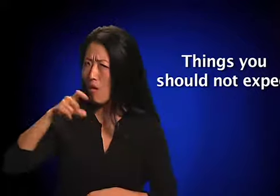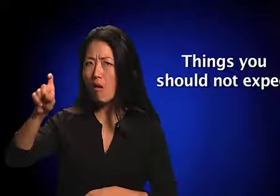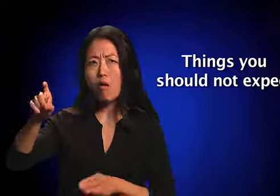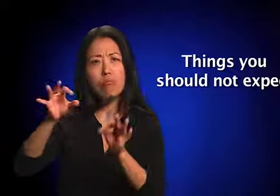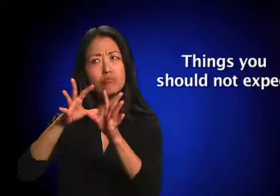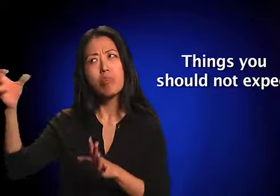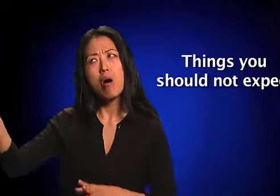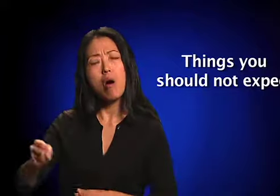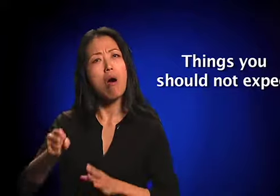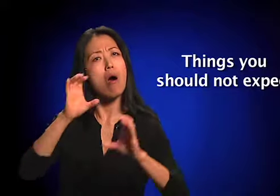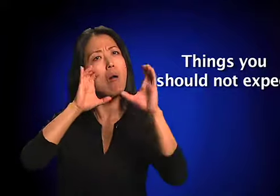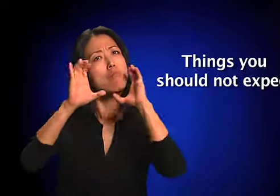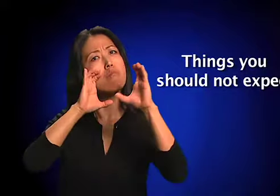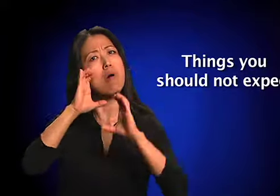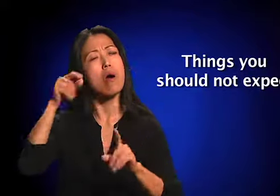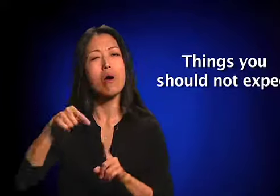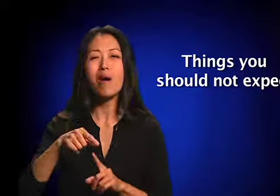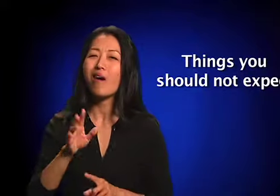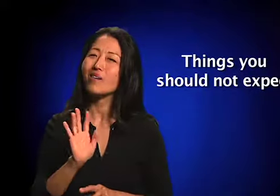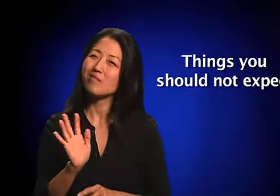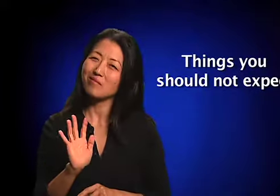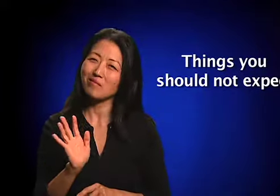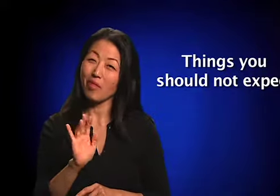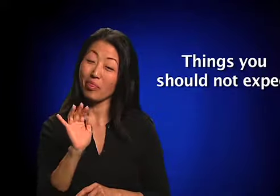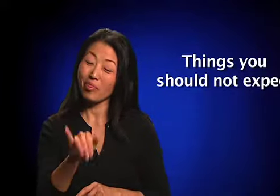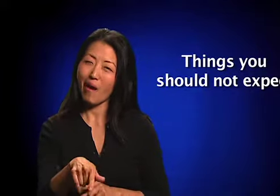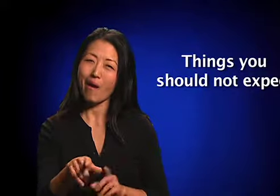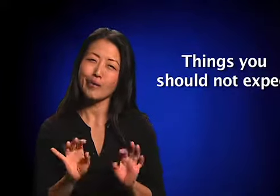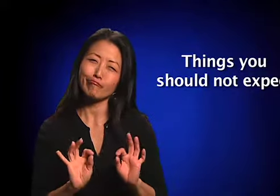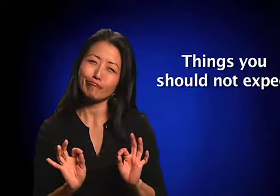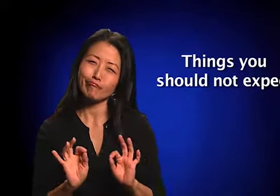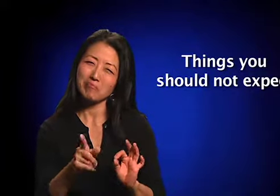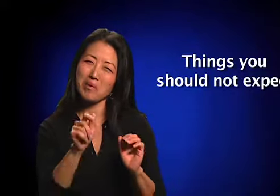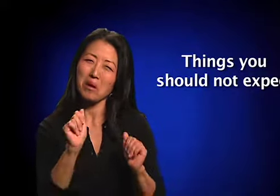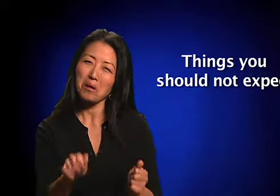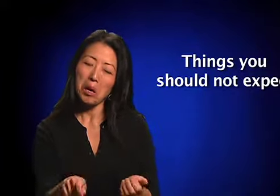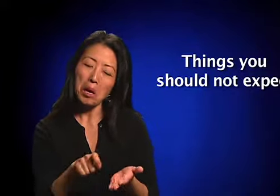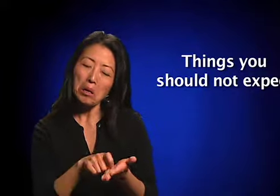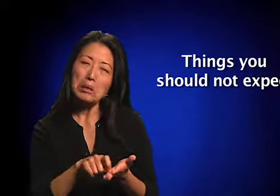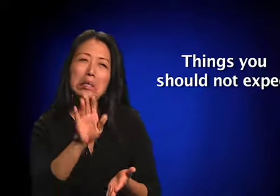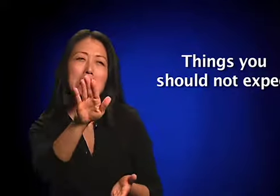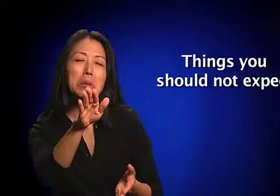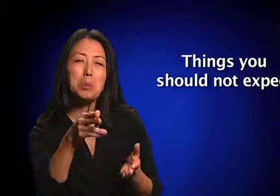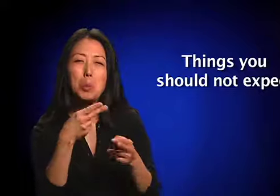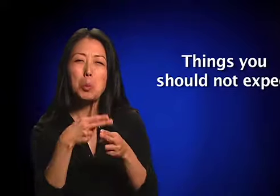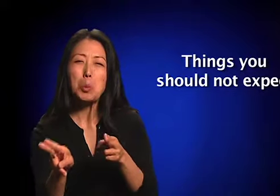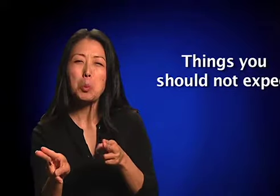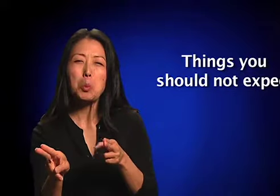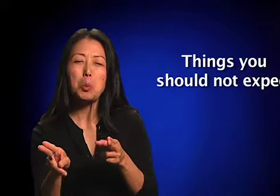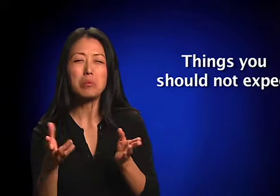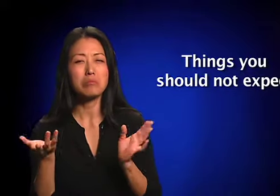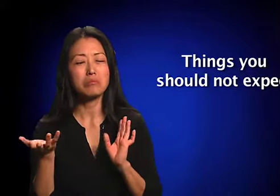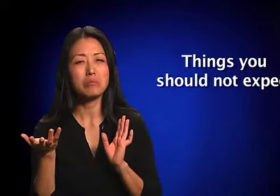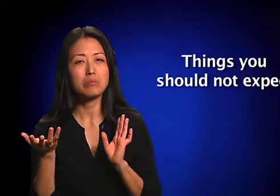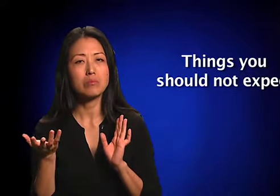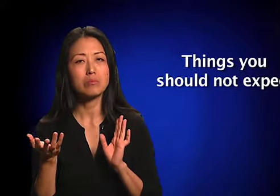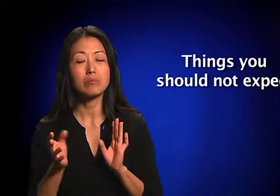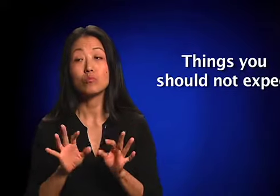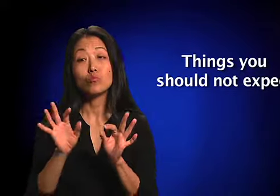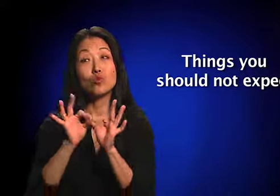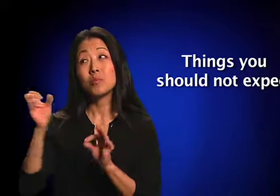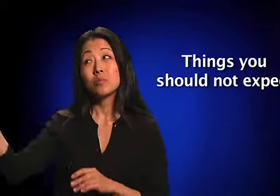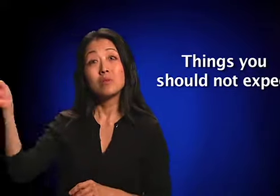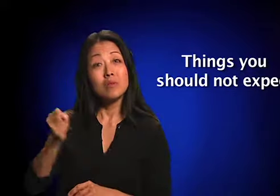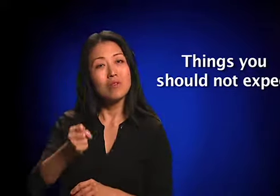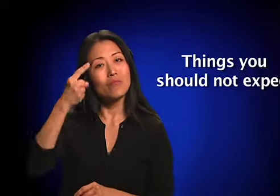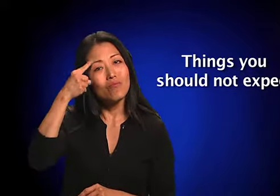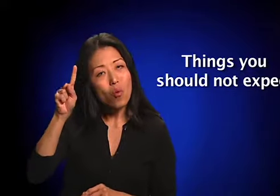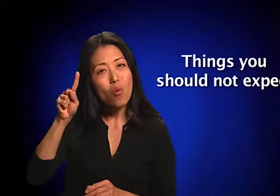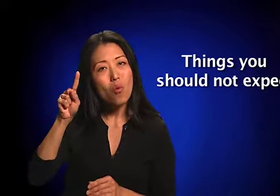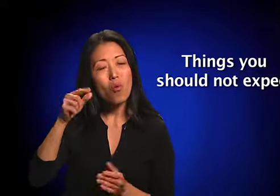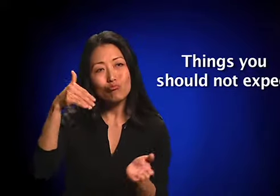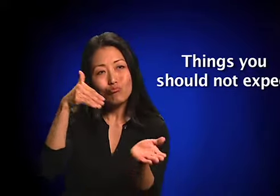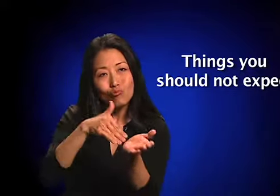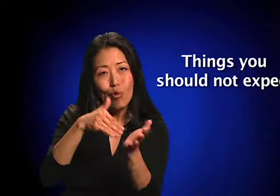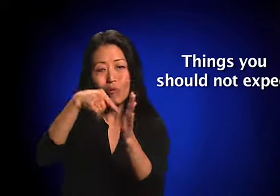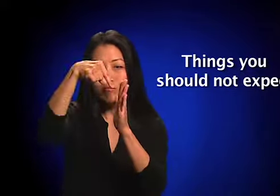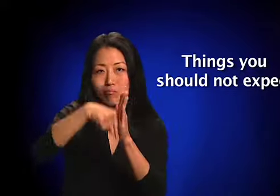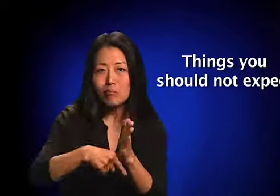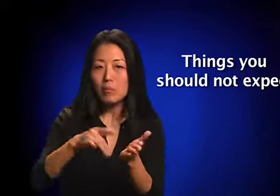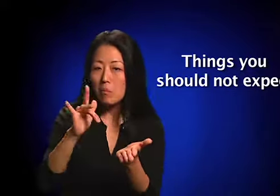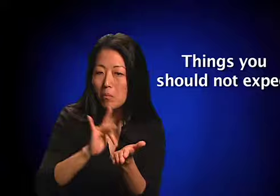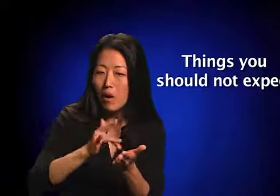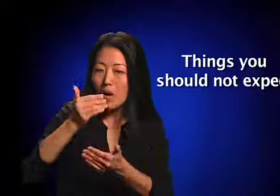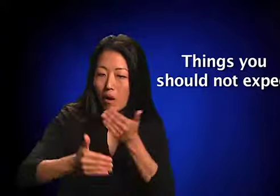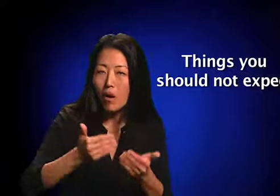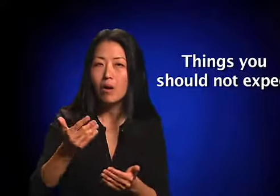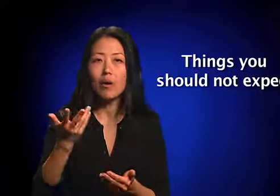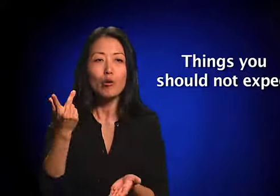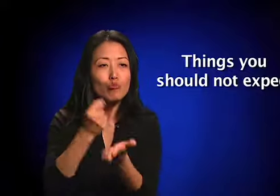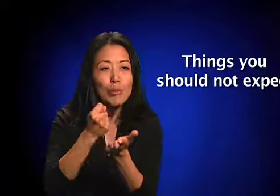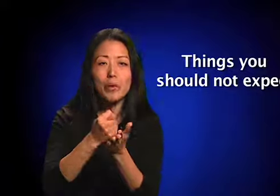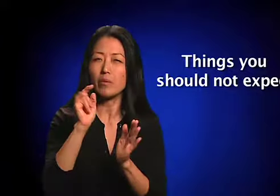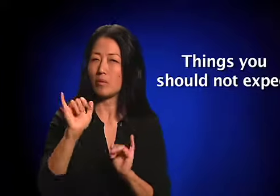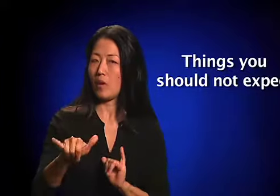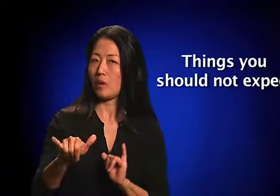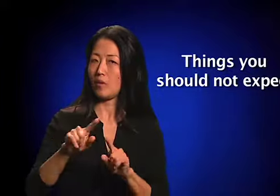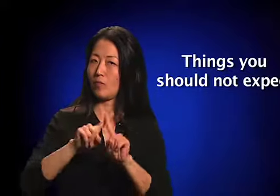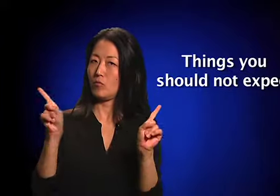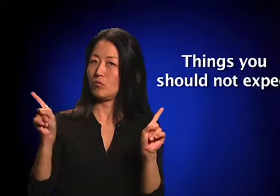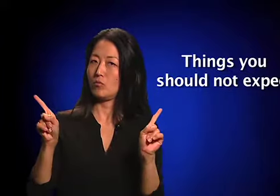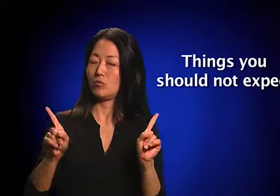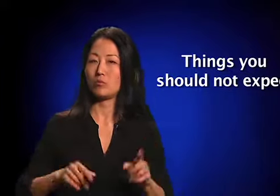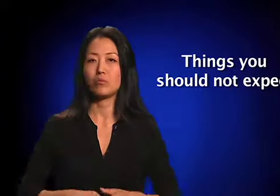can be made in writing.